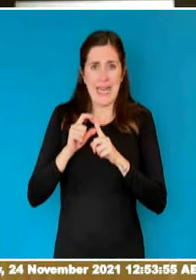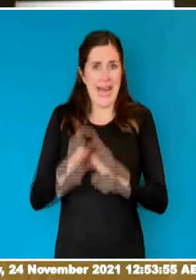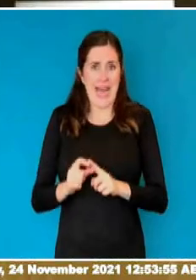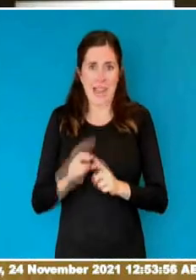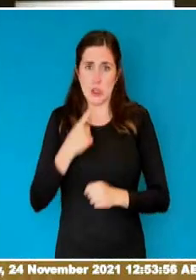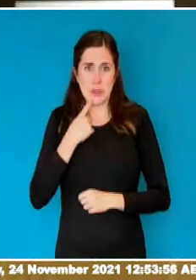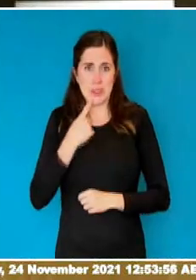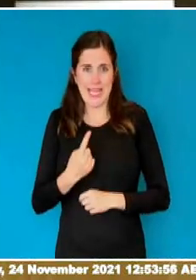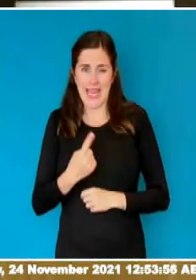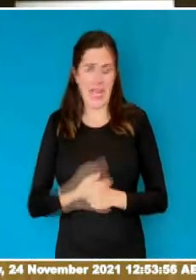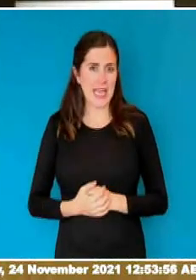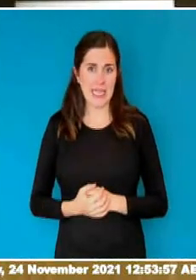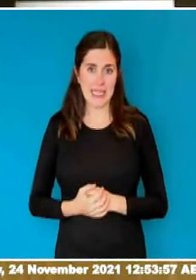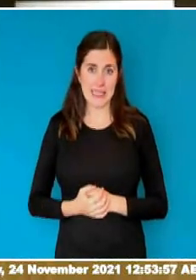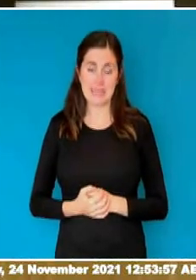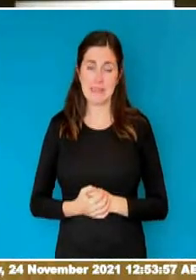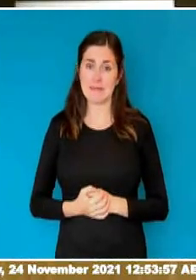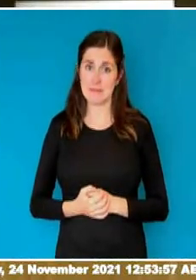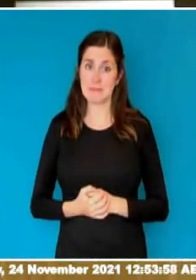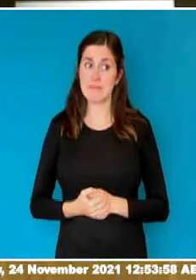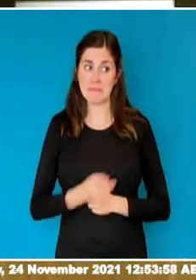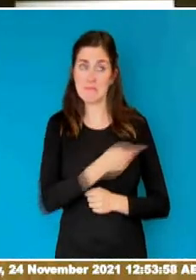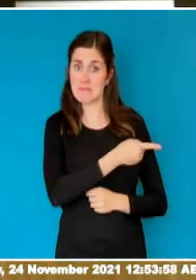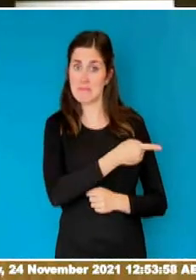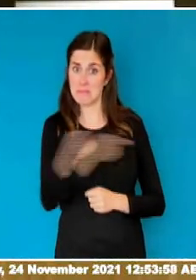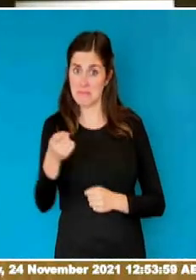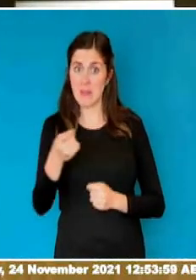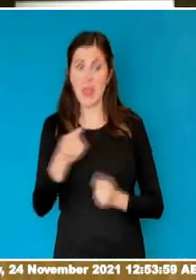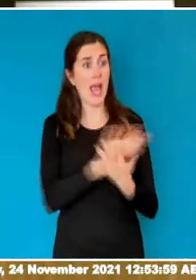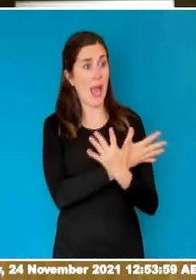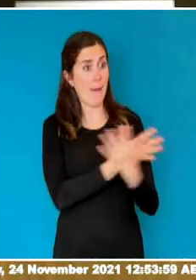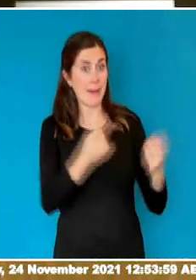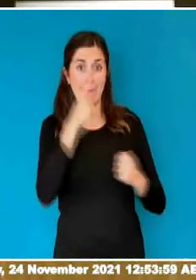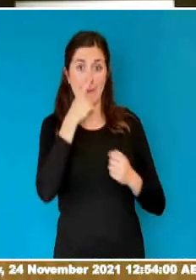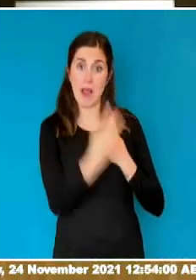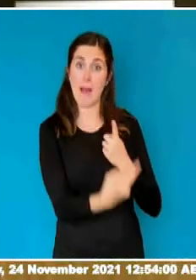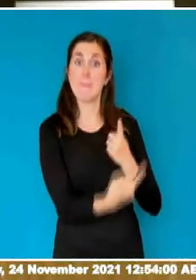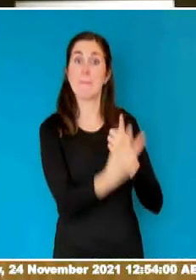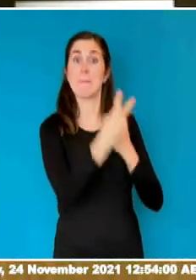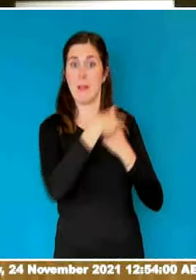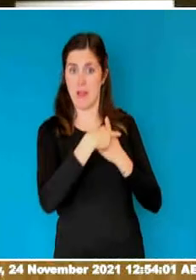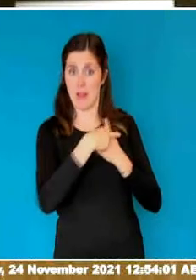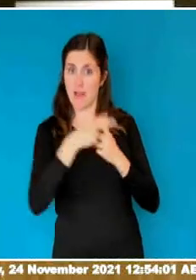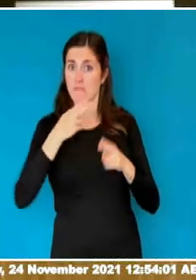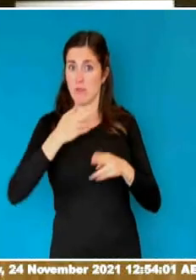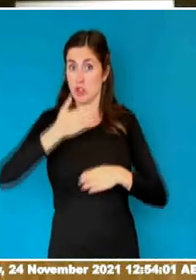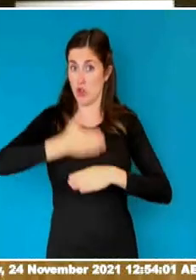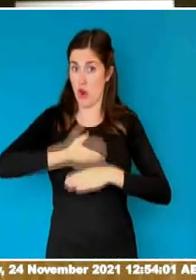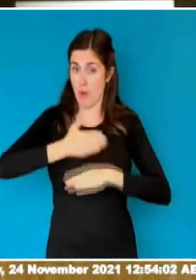purely because that is the number of people who have applied for a role selecting that